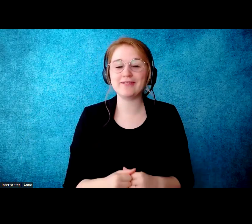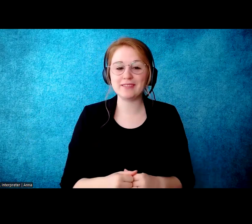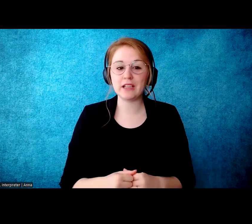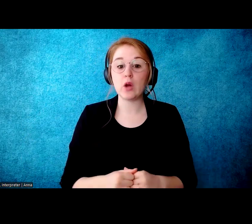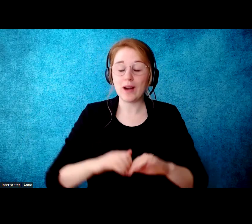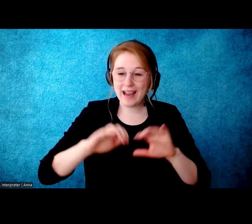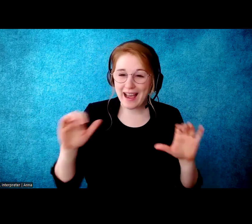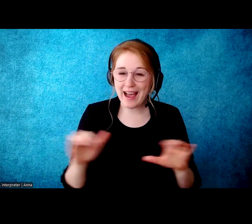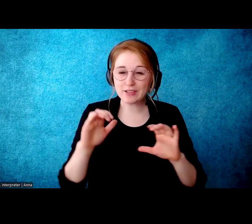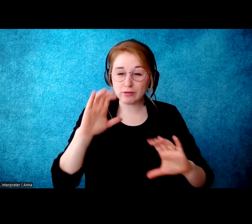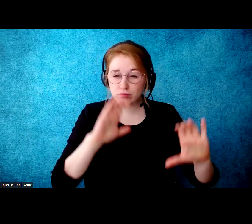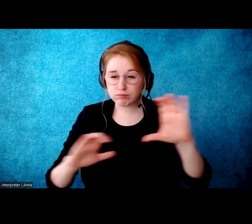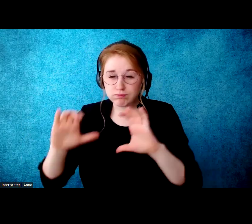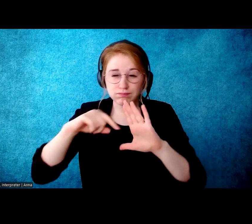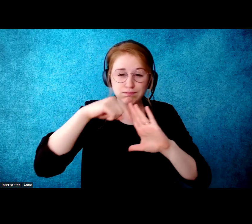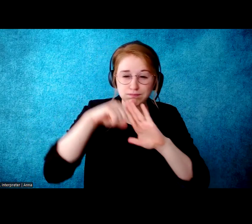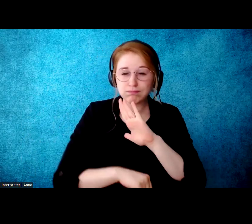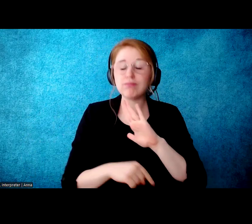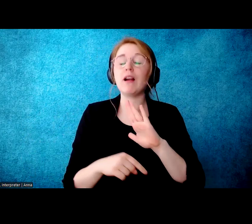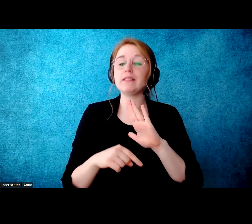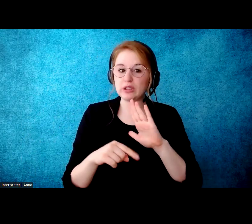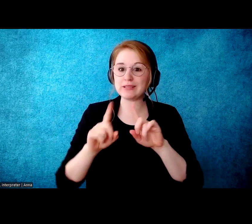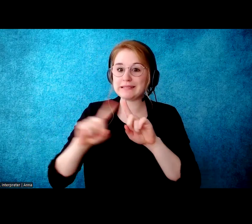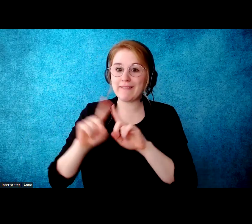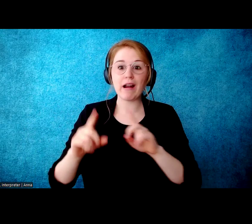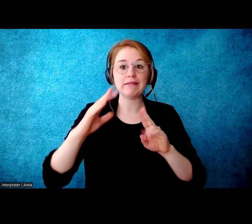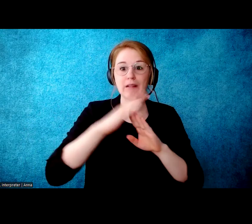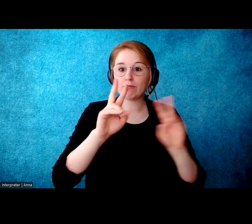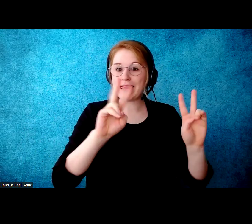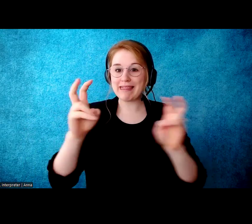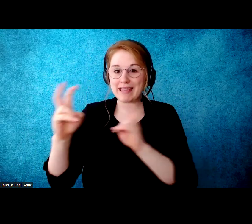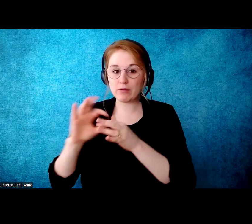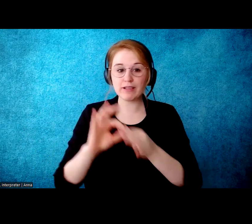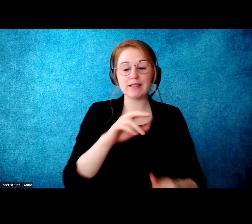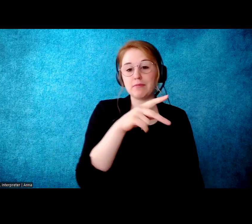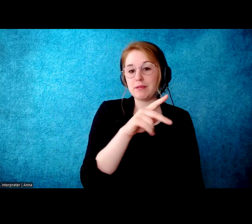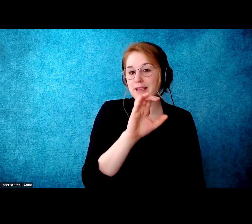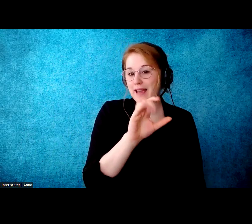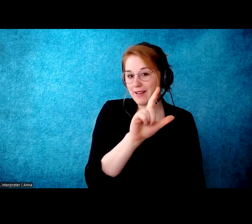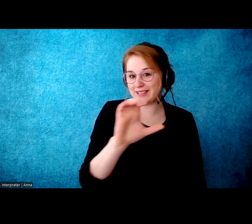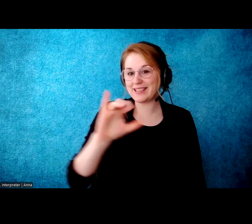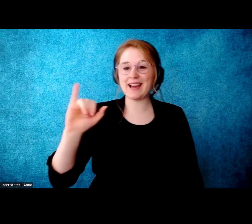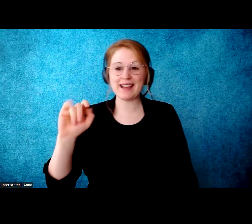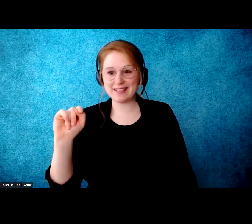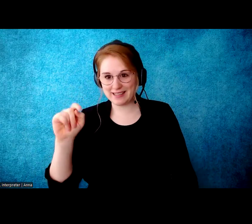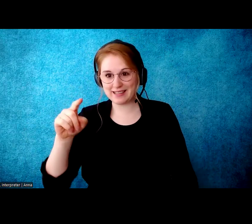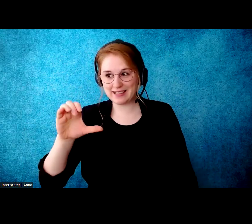and addressing some of the key themes emerging across PLC and ITA states. So many states have mentioned marketing